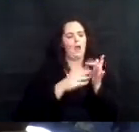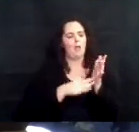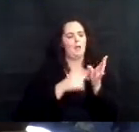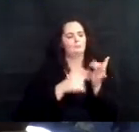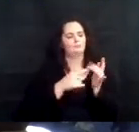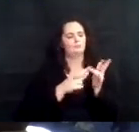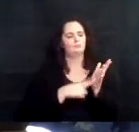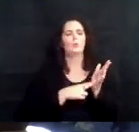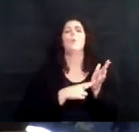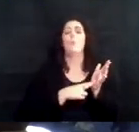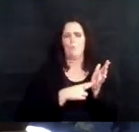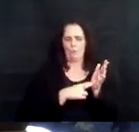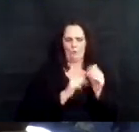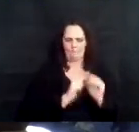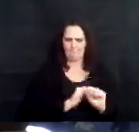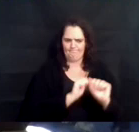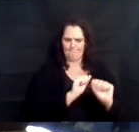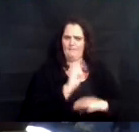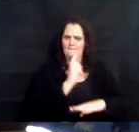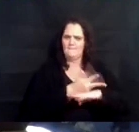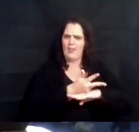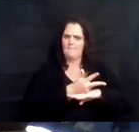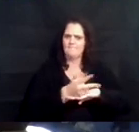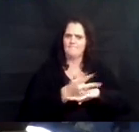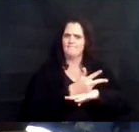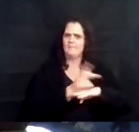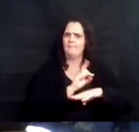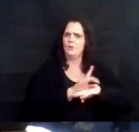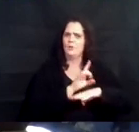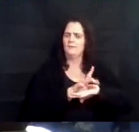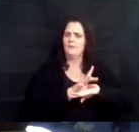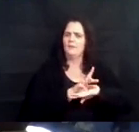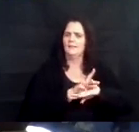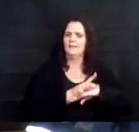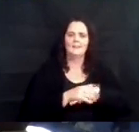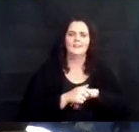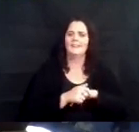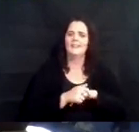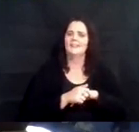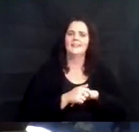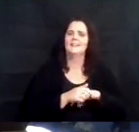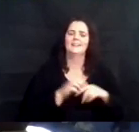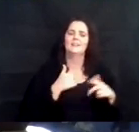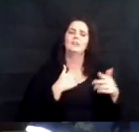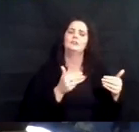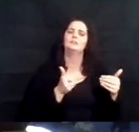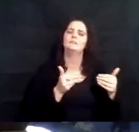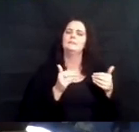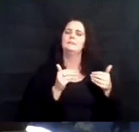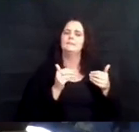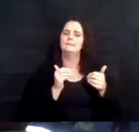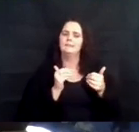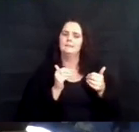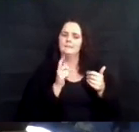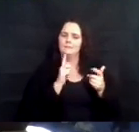And, even in games but I'm going to there, so that's why I'm choosing to move away from that term of animation and instead talk